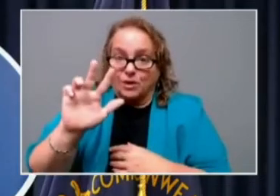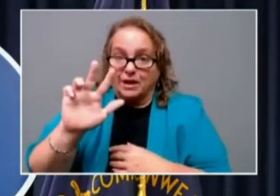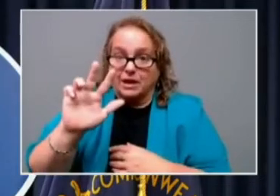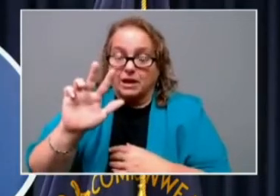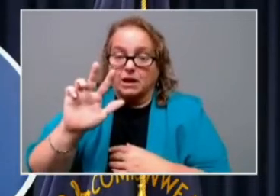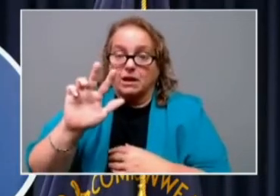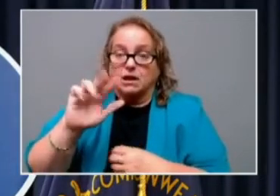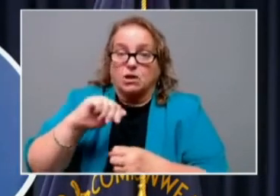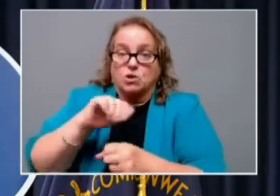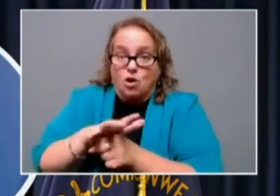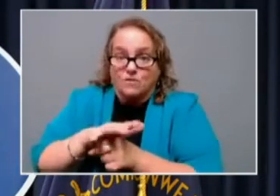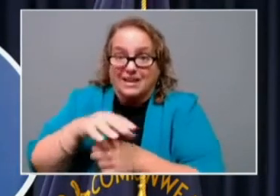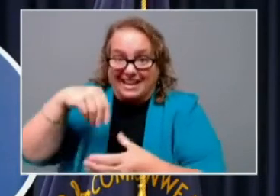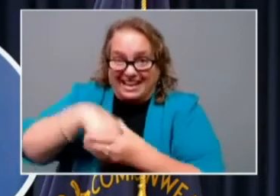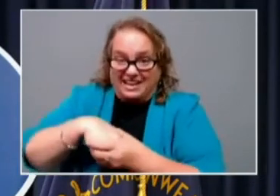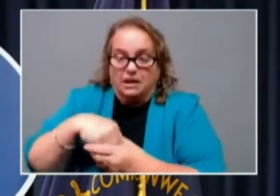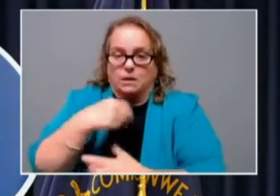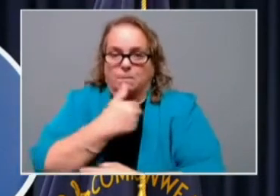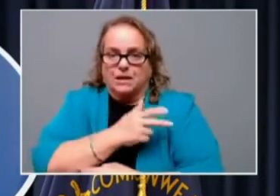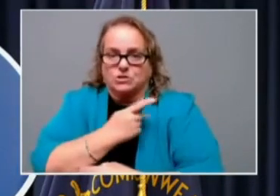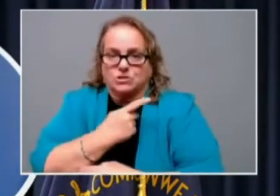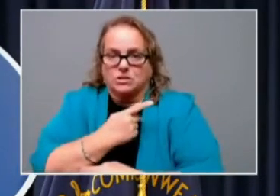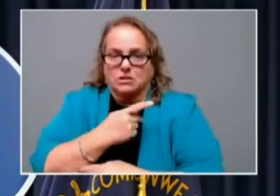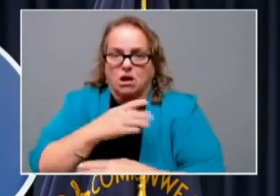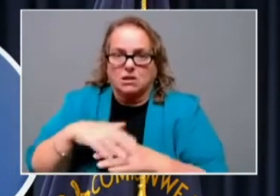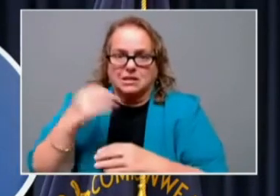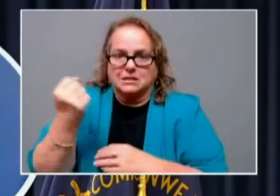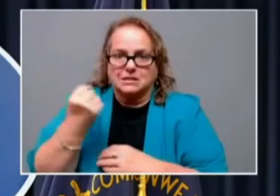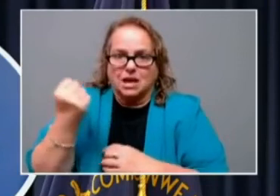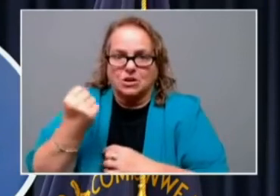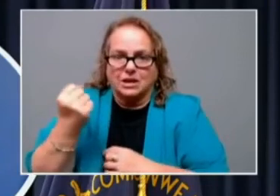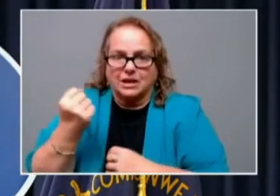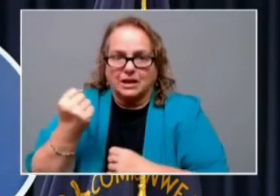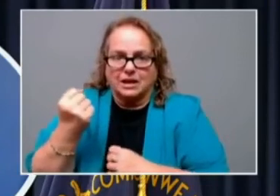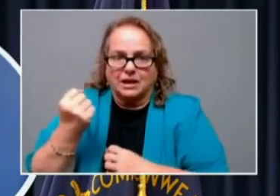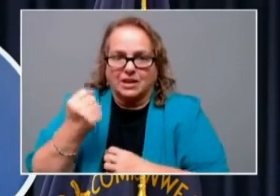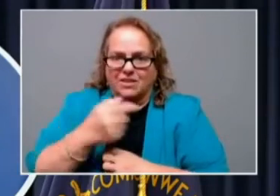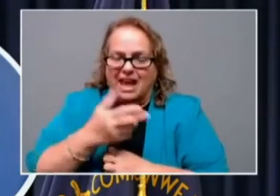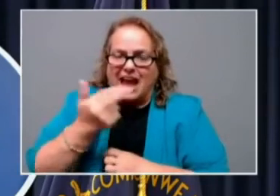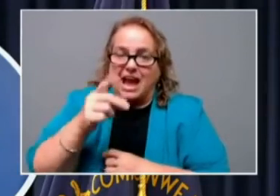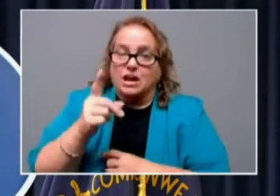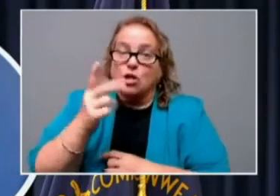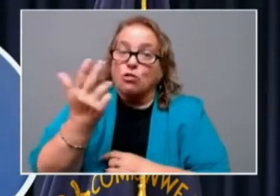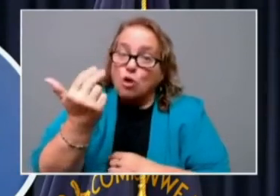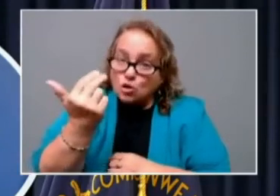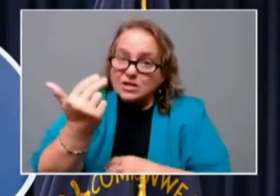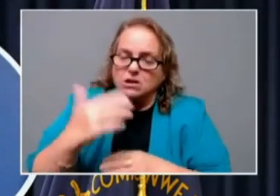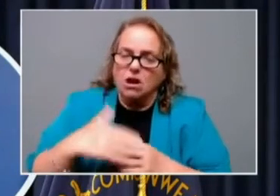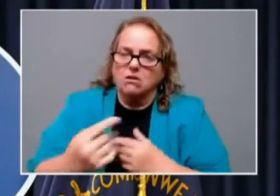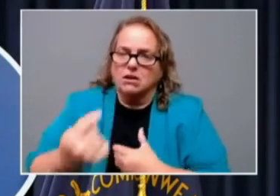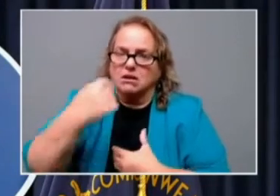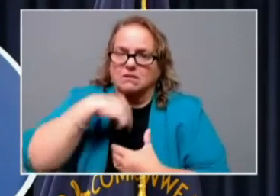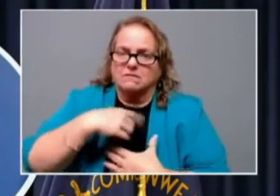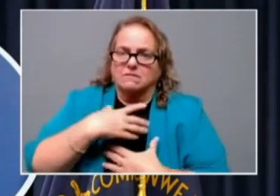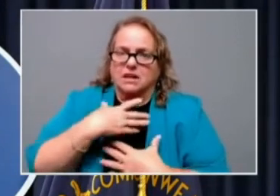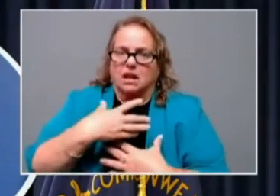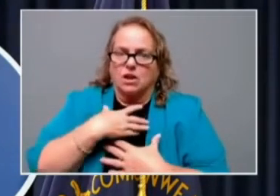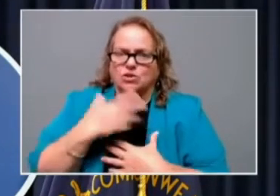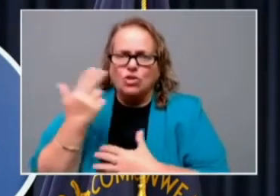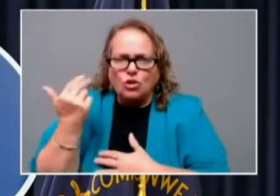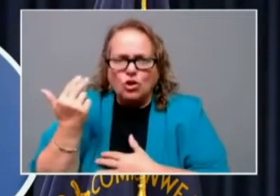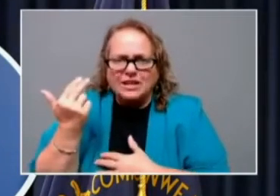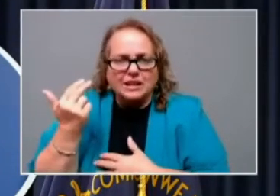On Saturday they had 13 on ventilators. 13. That is not normal for that